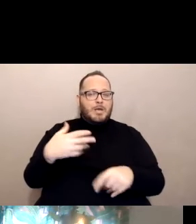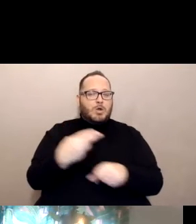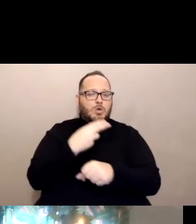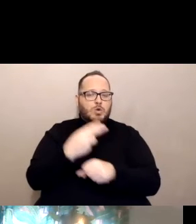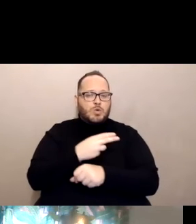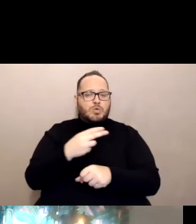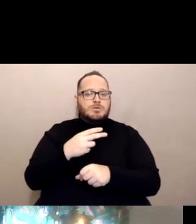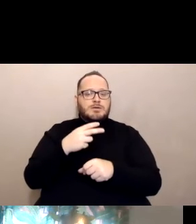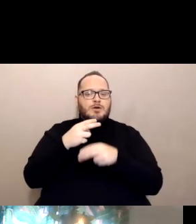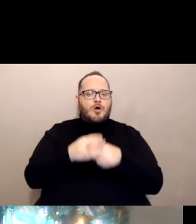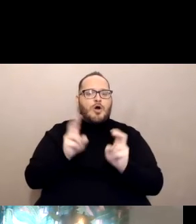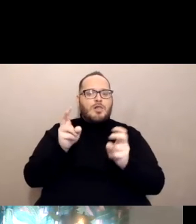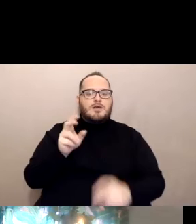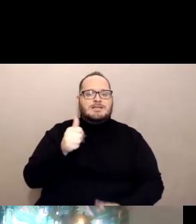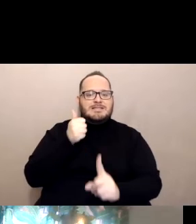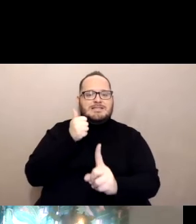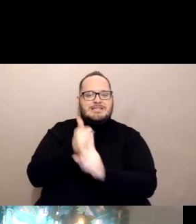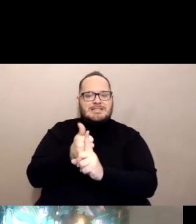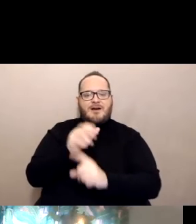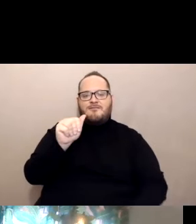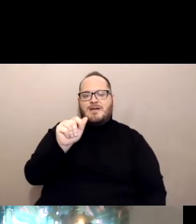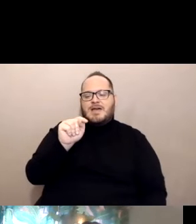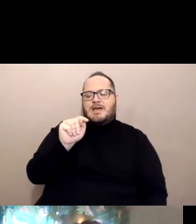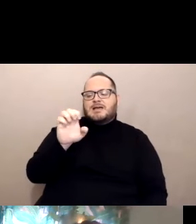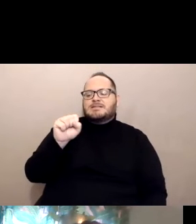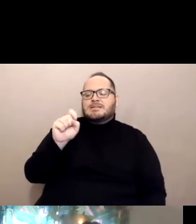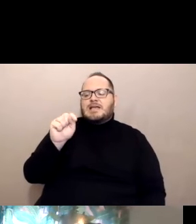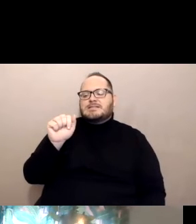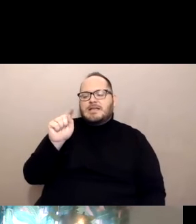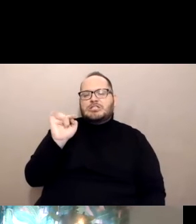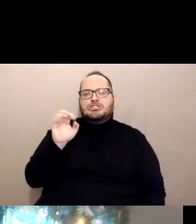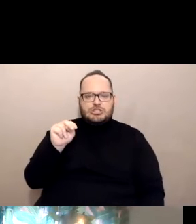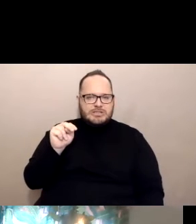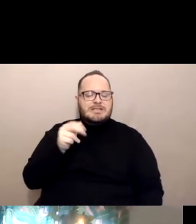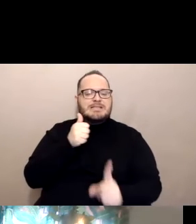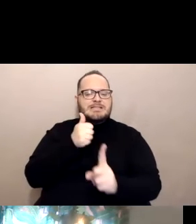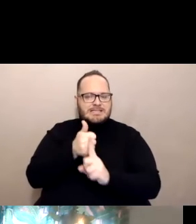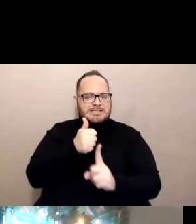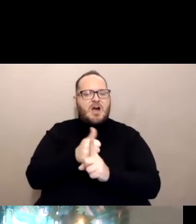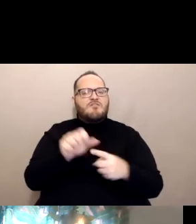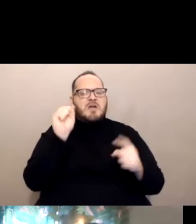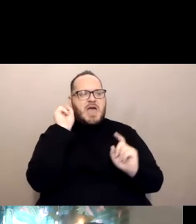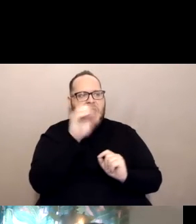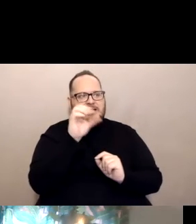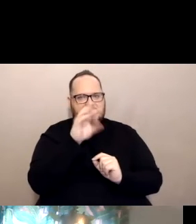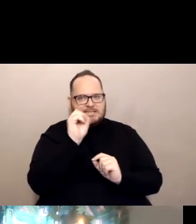it's called a self- attestation to the fact that you meet the criteria